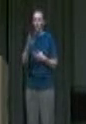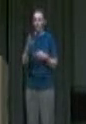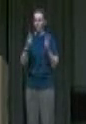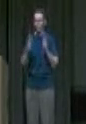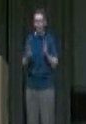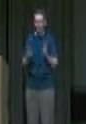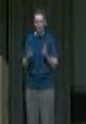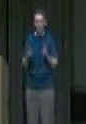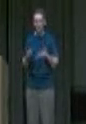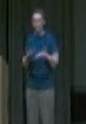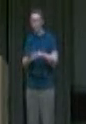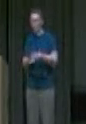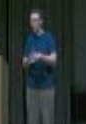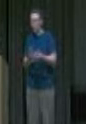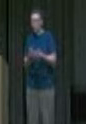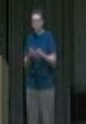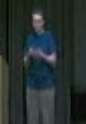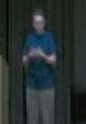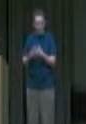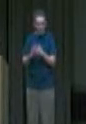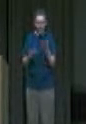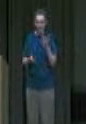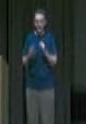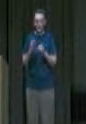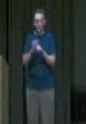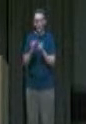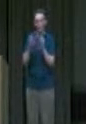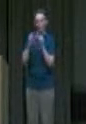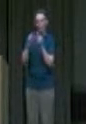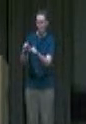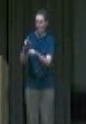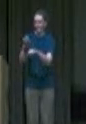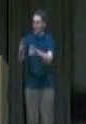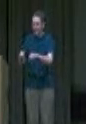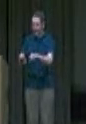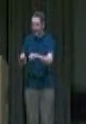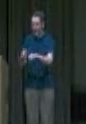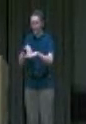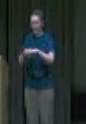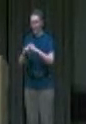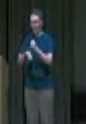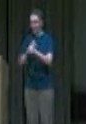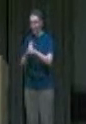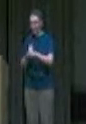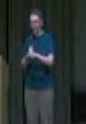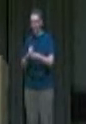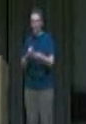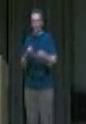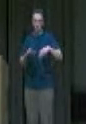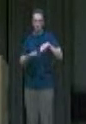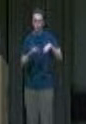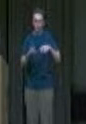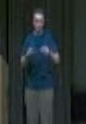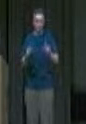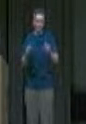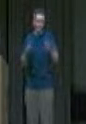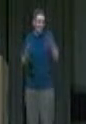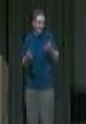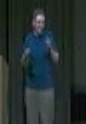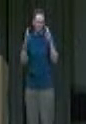able to work longer uh into the into the year and um get done faster which would be ideal but we'll